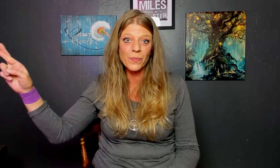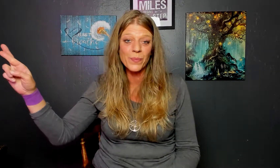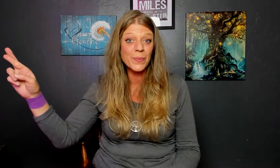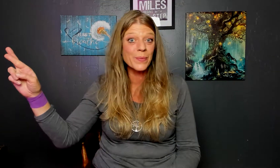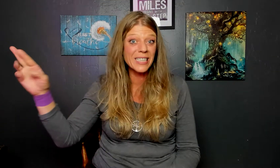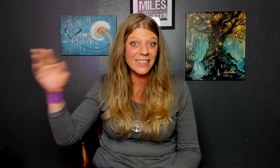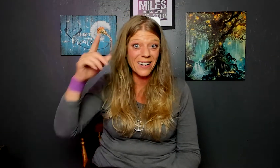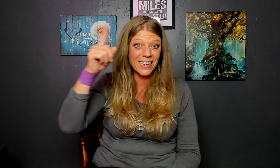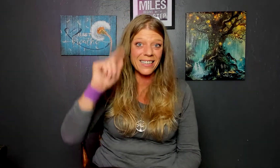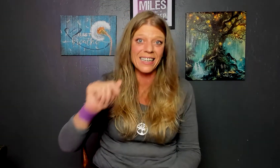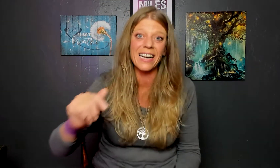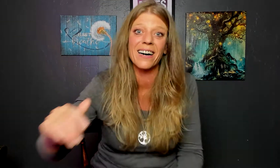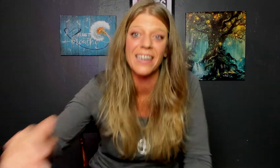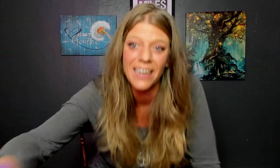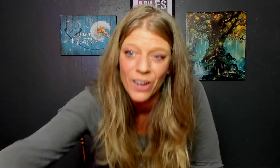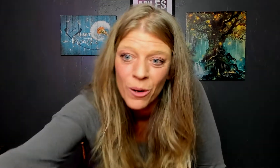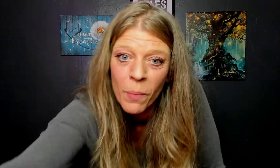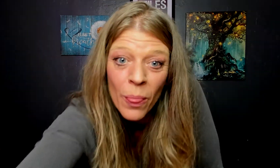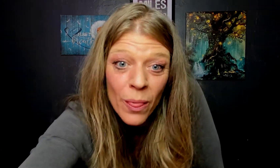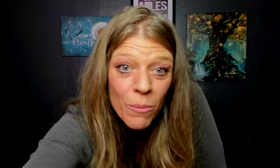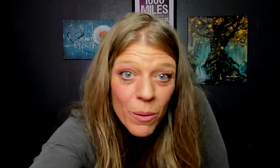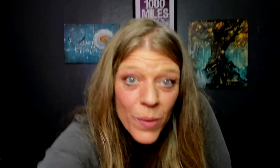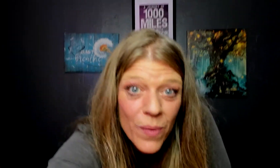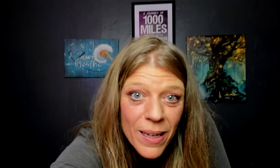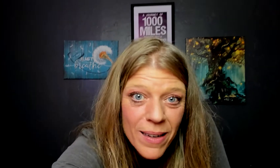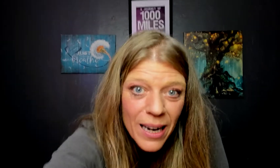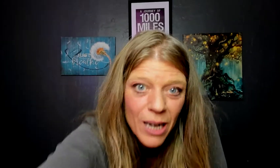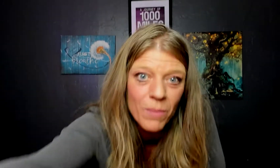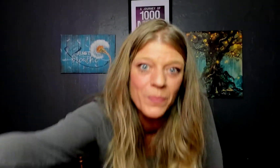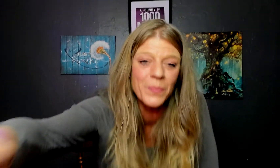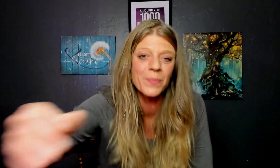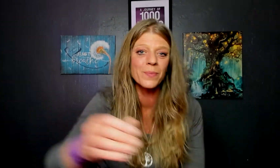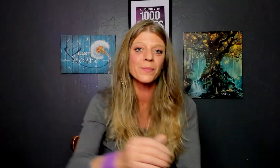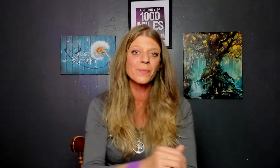Umm, it's hard to see on here. Let me move this up.